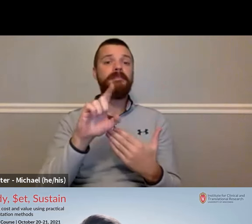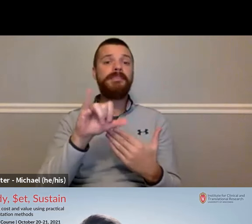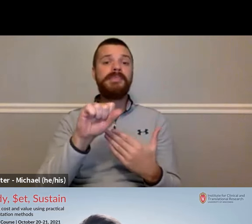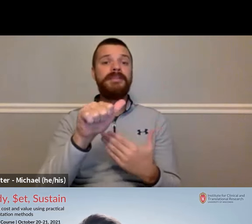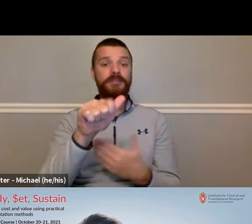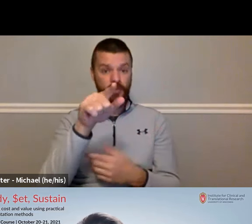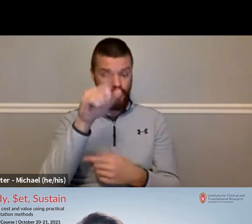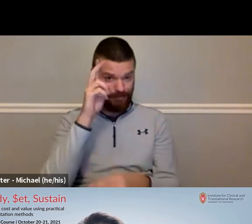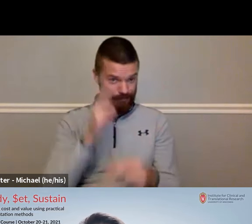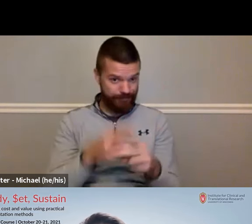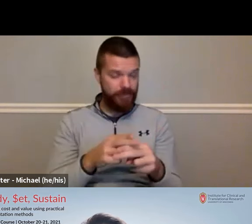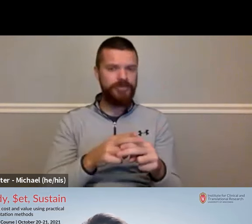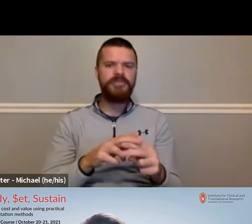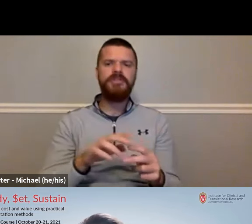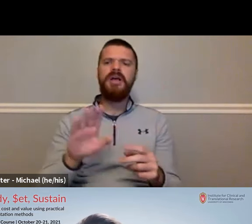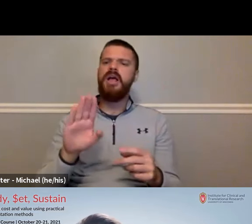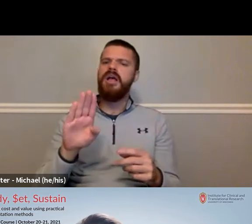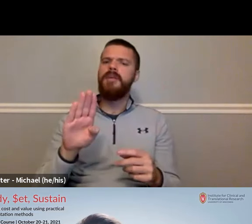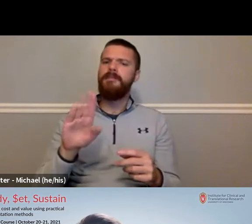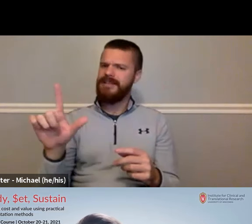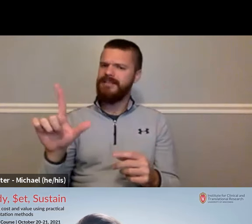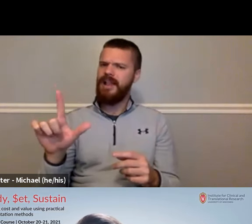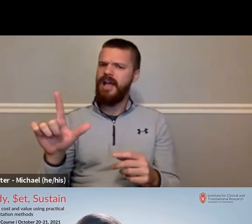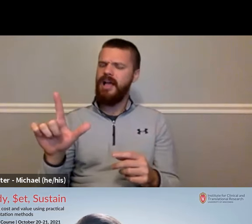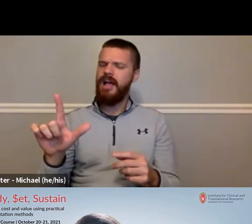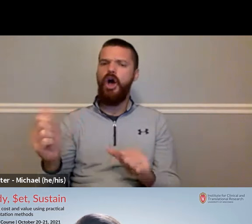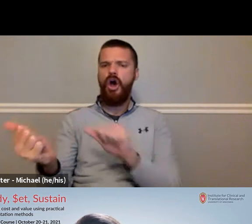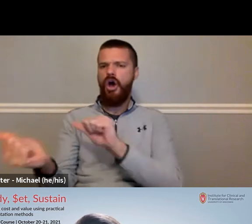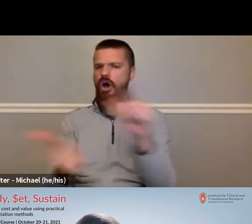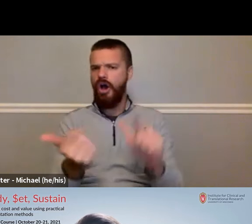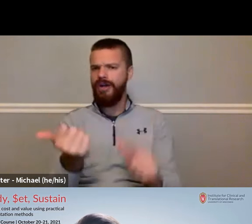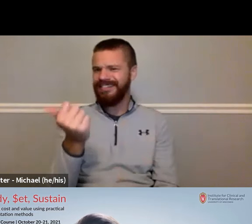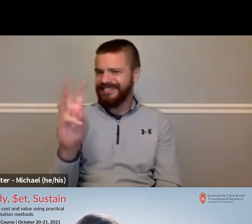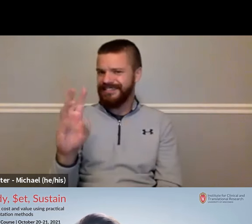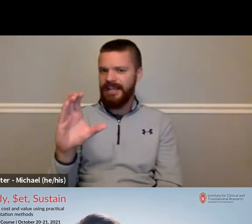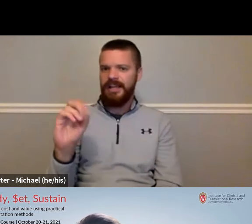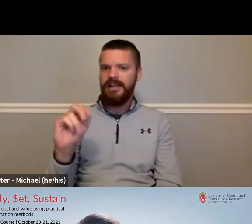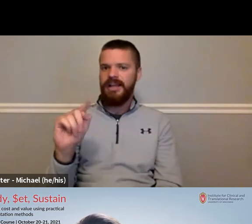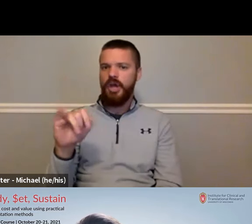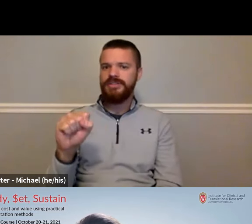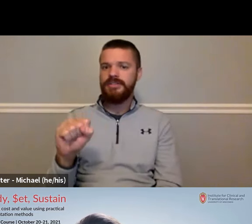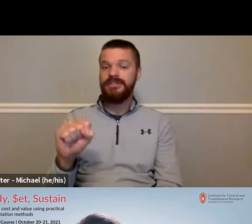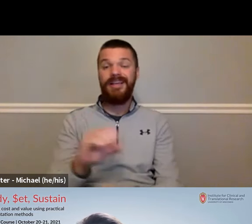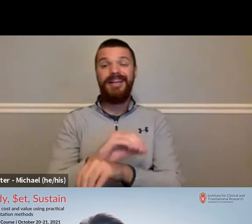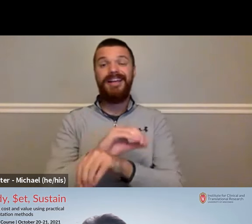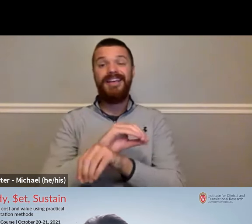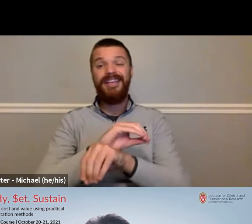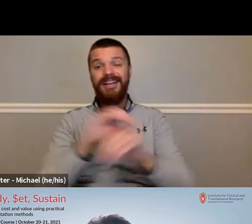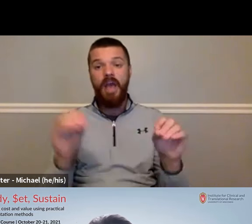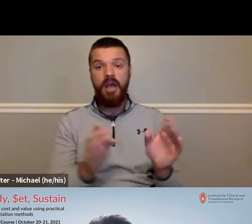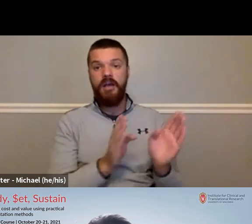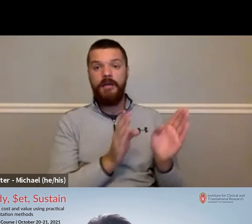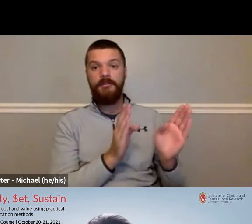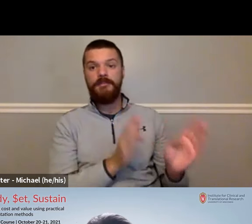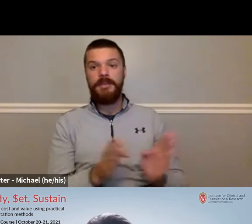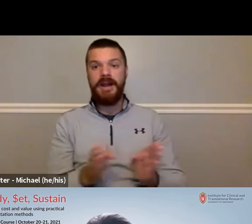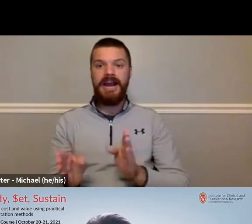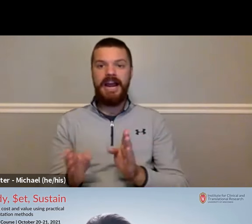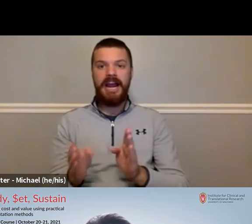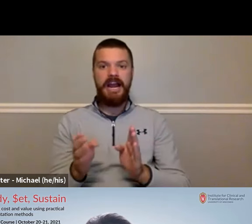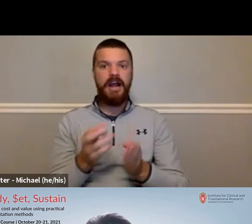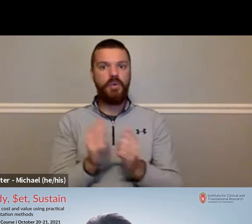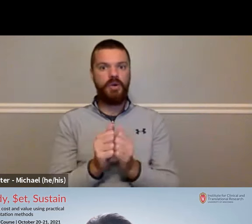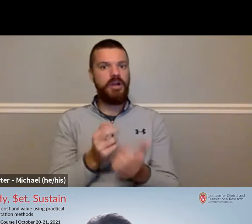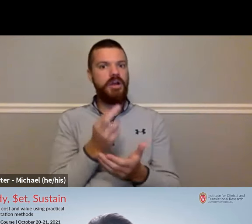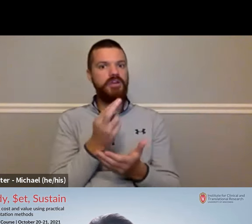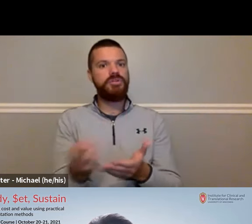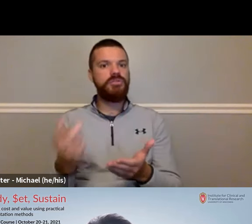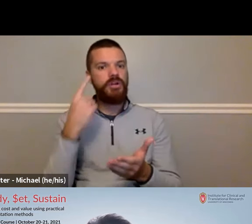Lisa Saldana (she/her/hers): That at baseline all 16 of the counties none of them were prepared resource wise for the implementation.